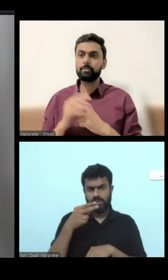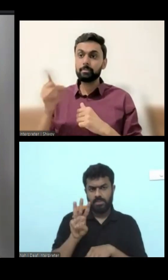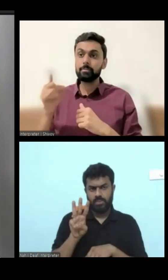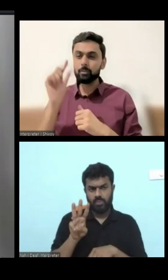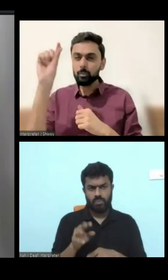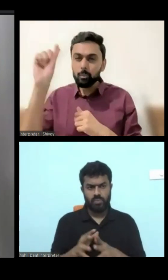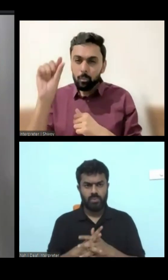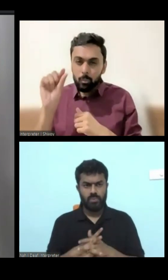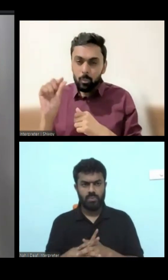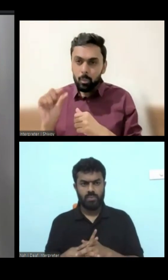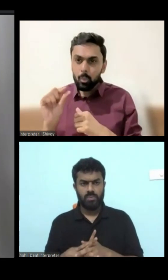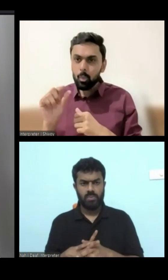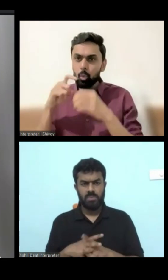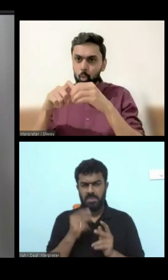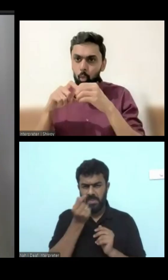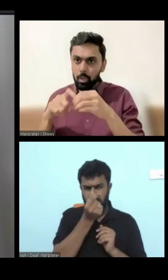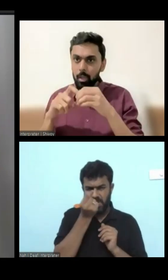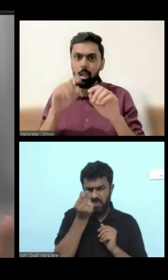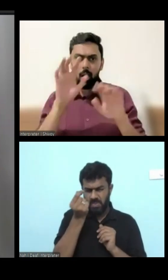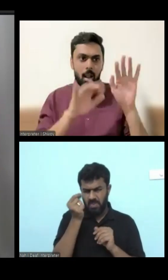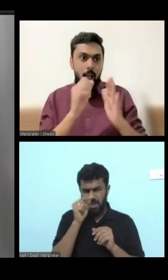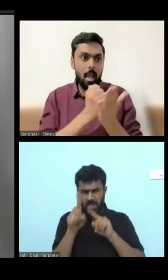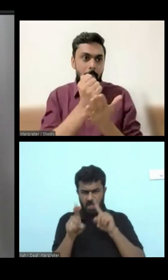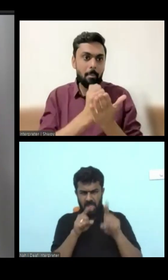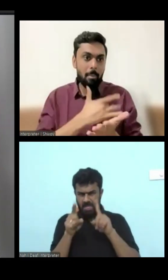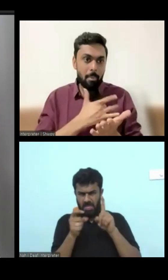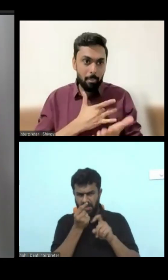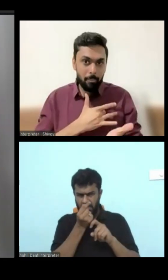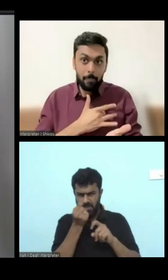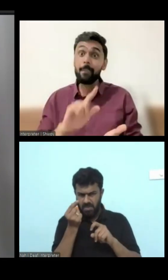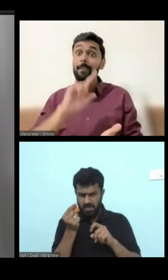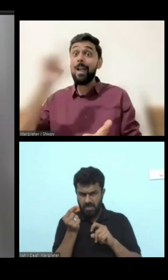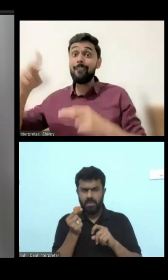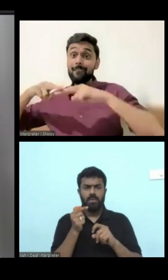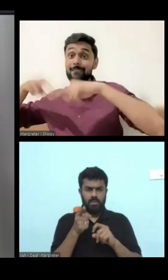That we are building in the question bank. So, not only will it help them learn how to type. And increase their speed and accuracy.